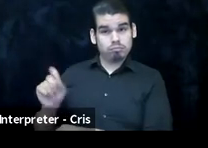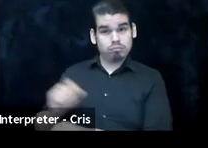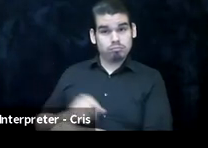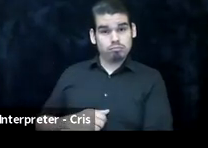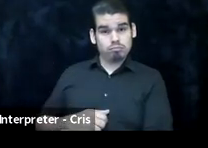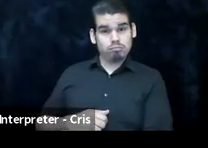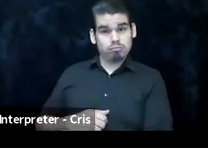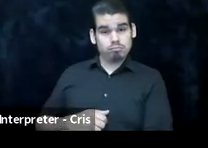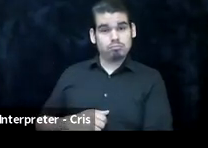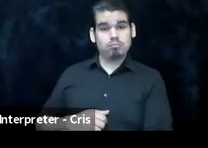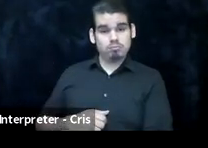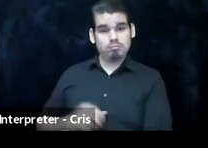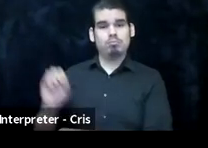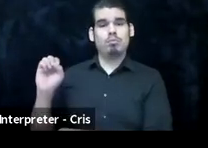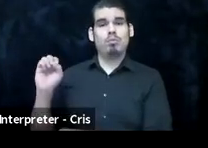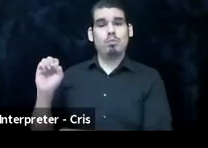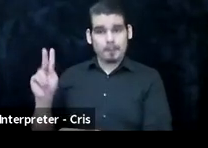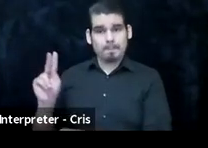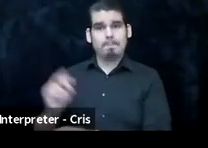Katherine Squire: Okay, you don't hear anything else.